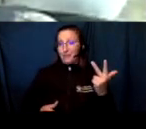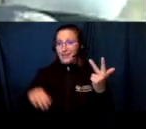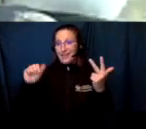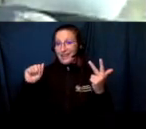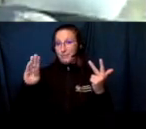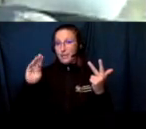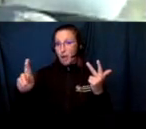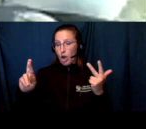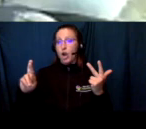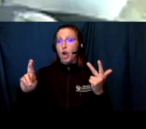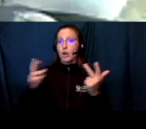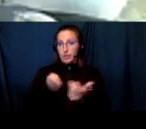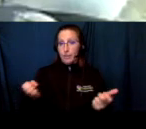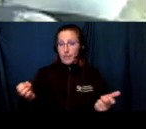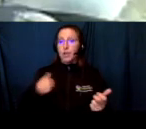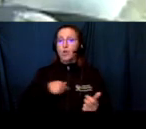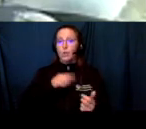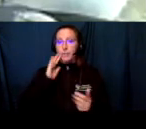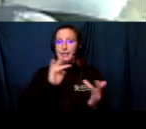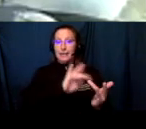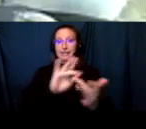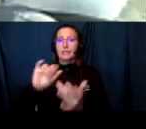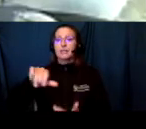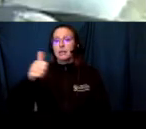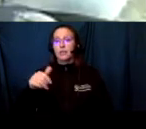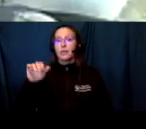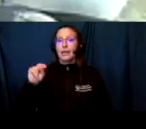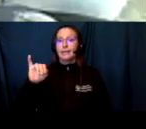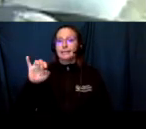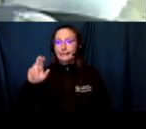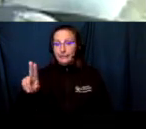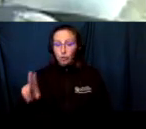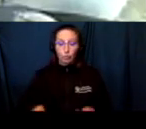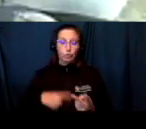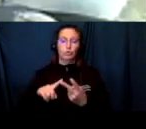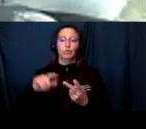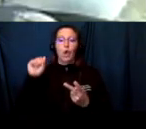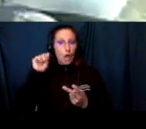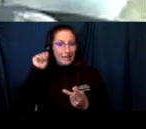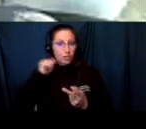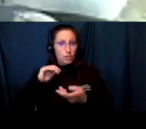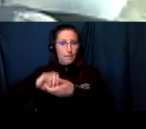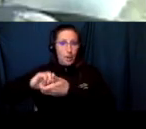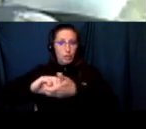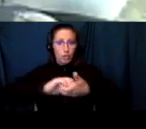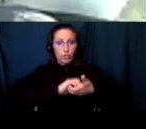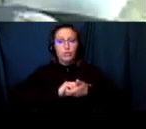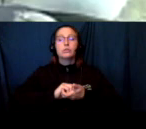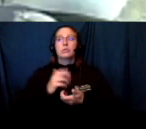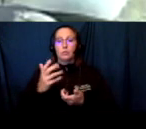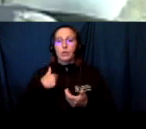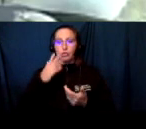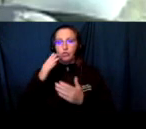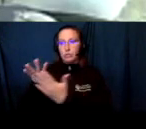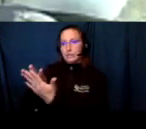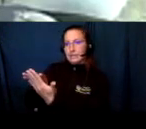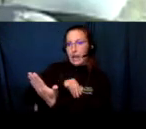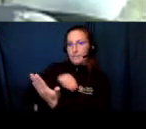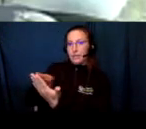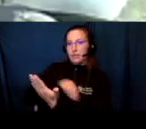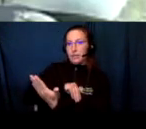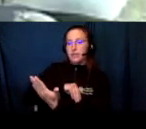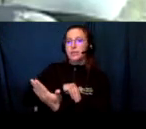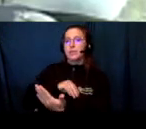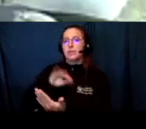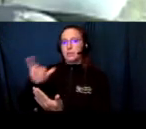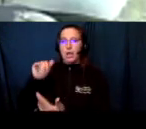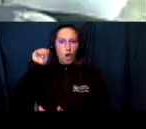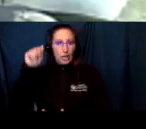out to other NICU audiology partners to begin to replicate the audiology diagnostics before NICU